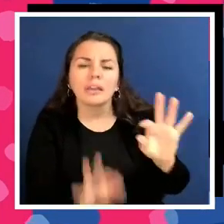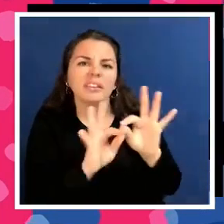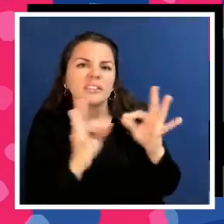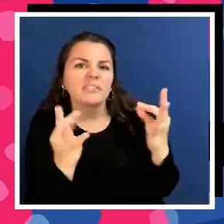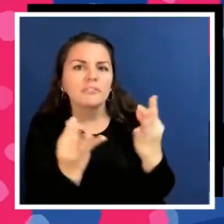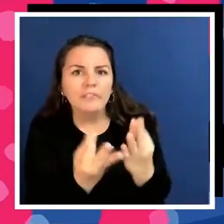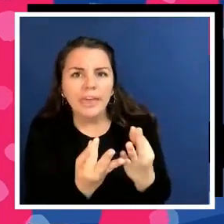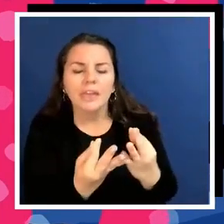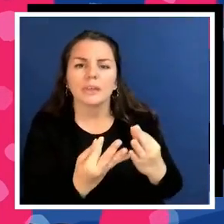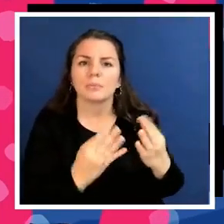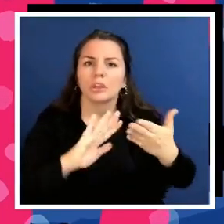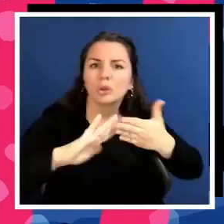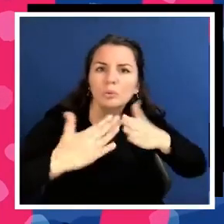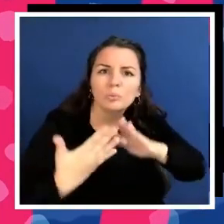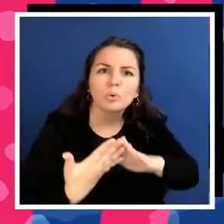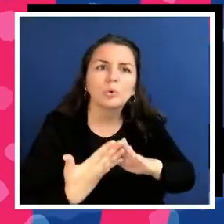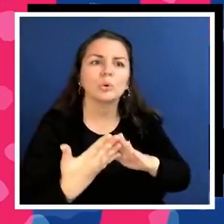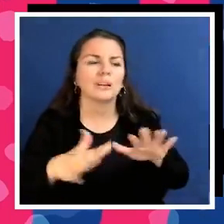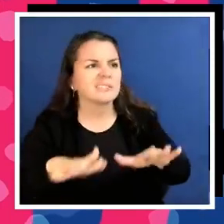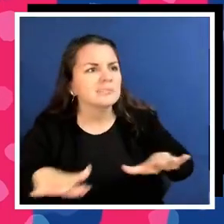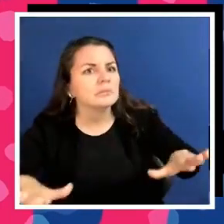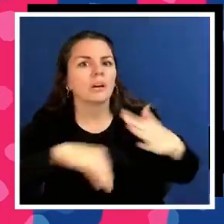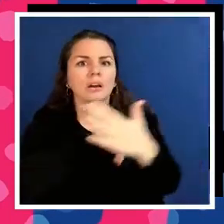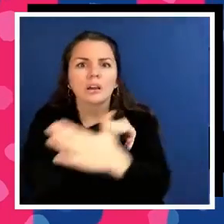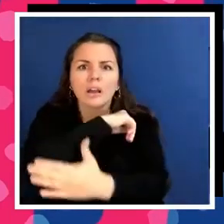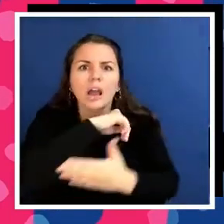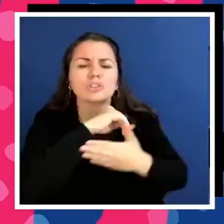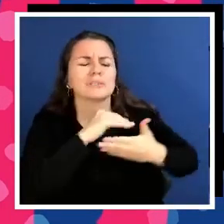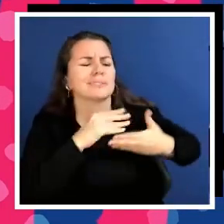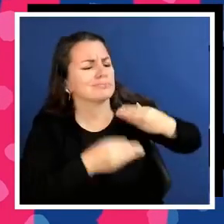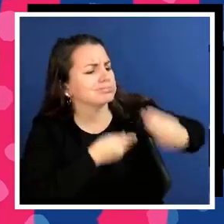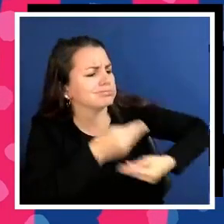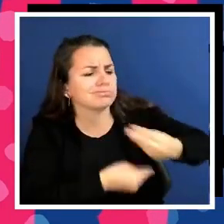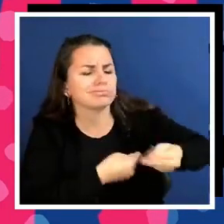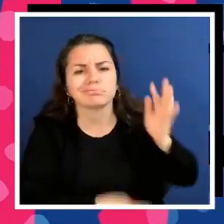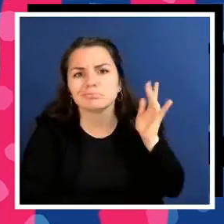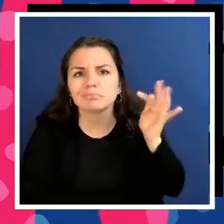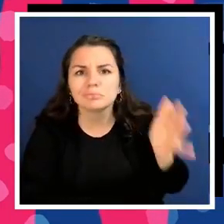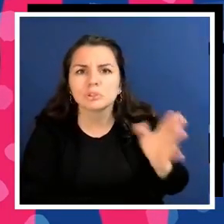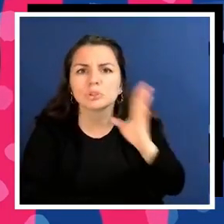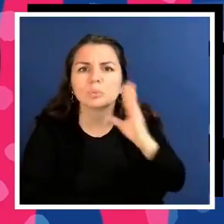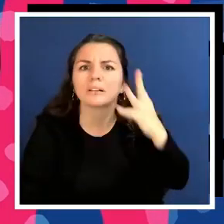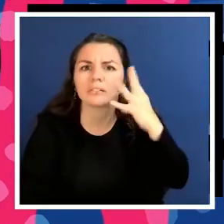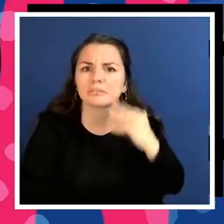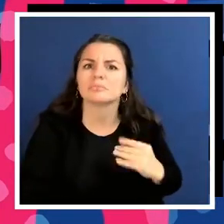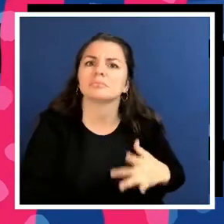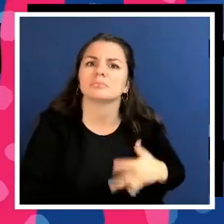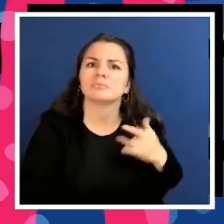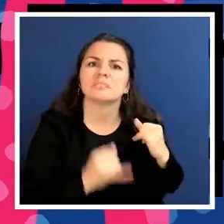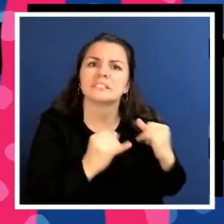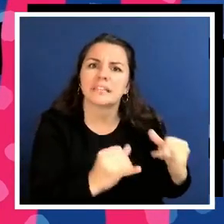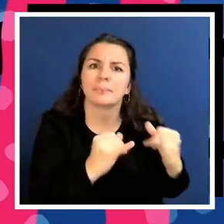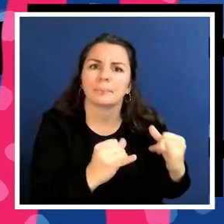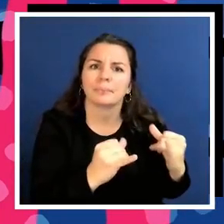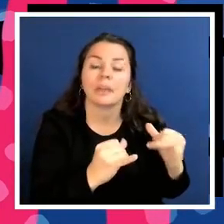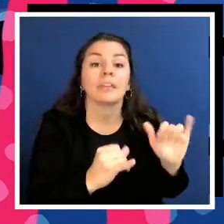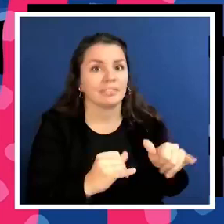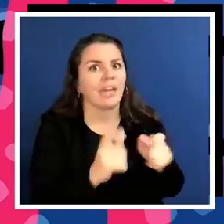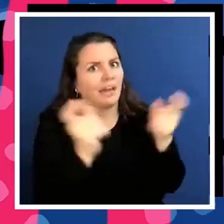HISTORIC. SEISMIC EVENT. IT WILL BE FELT NOT ONLY BY THE